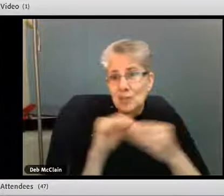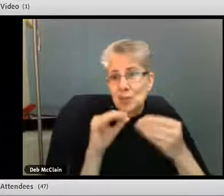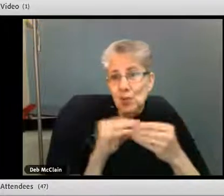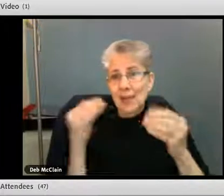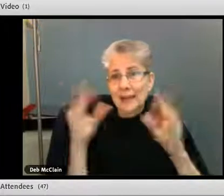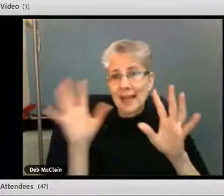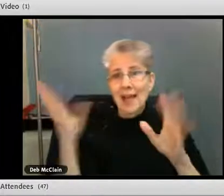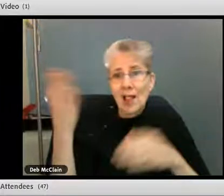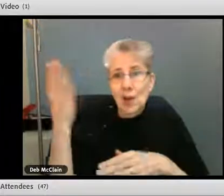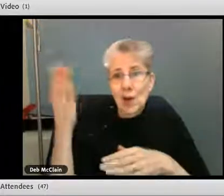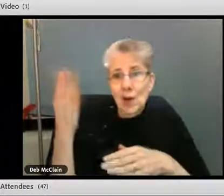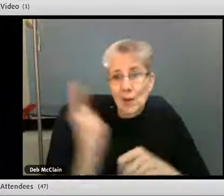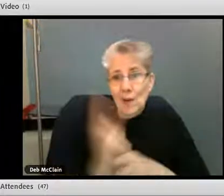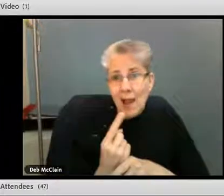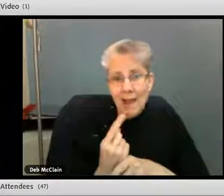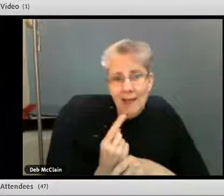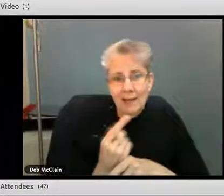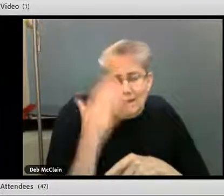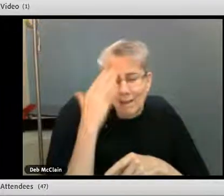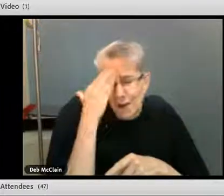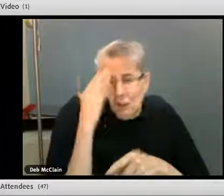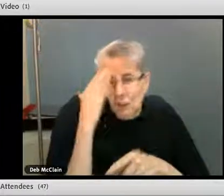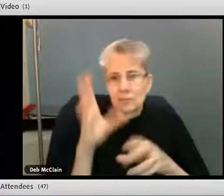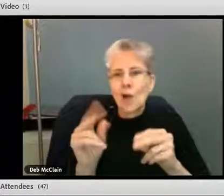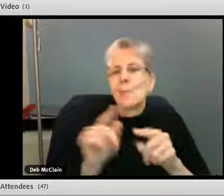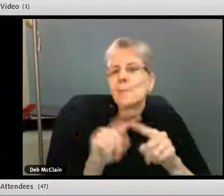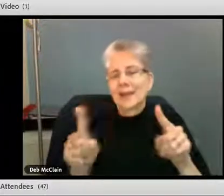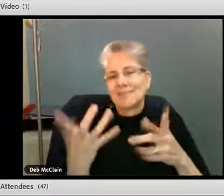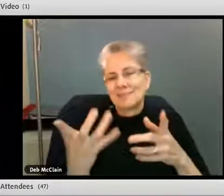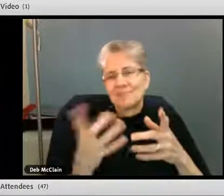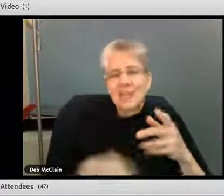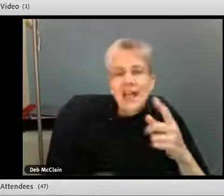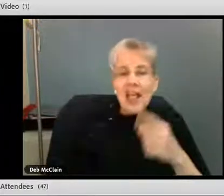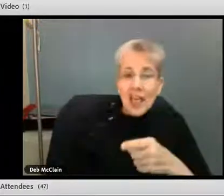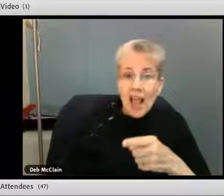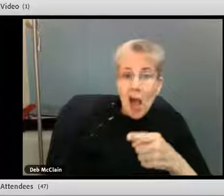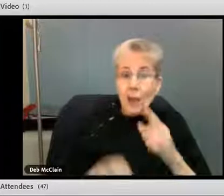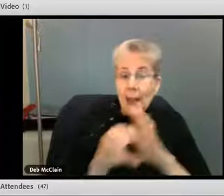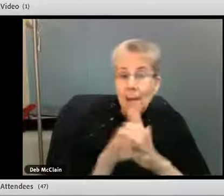We don't know, but while the other image just shows some interaction at the computer.